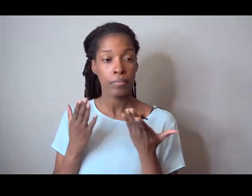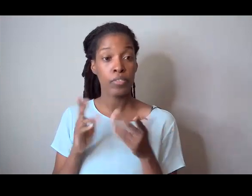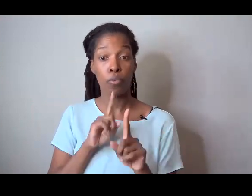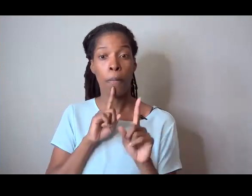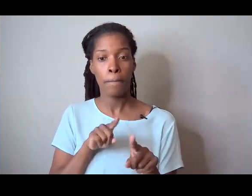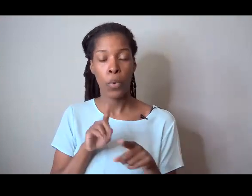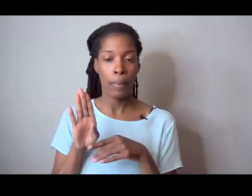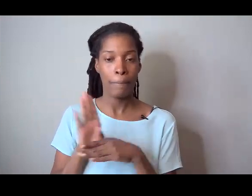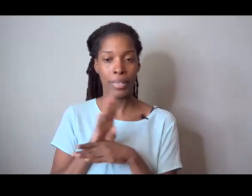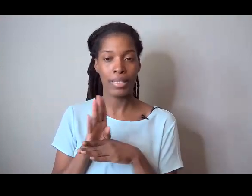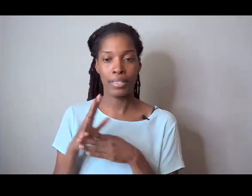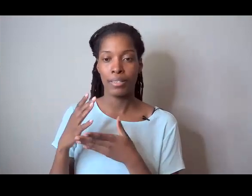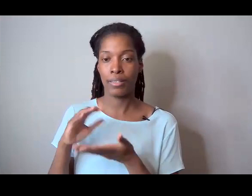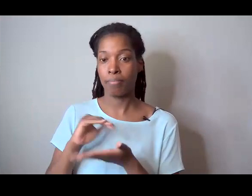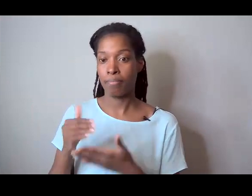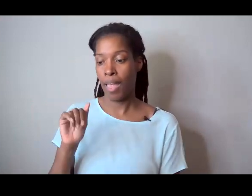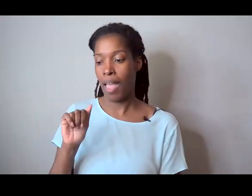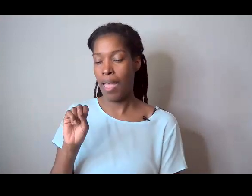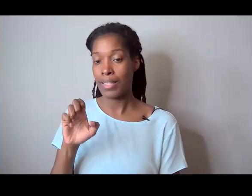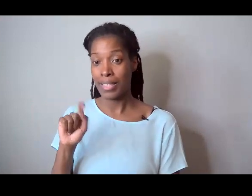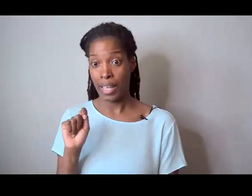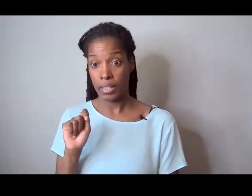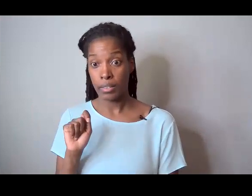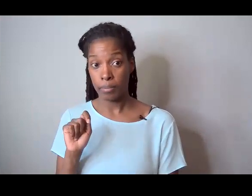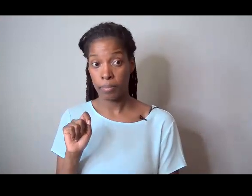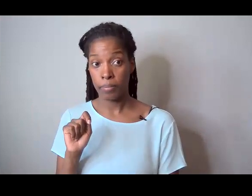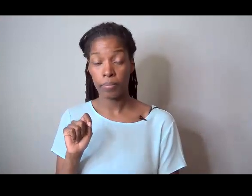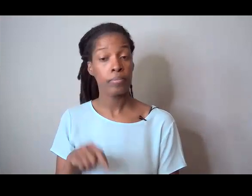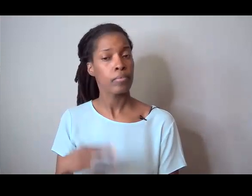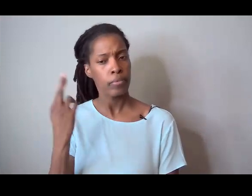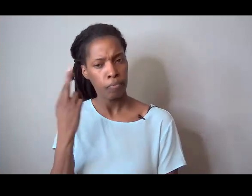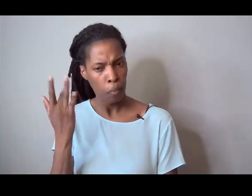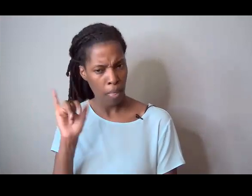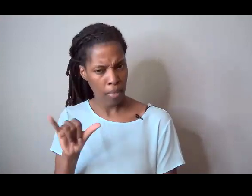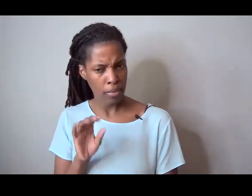And the reason this is important is because as you remember